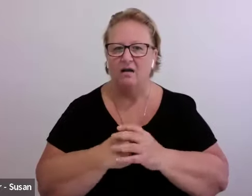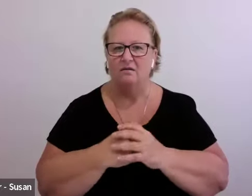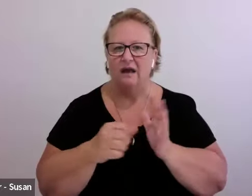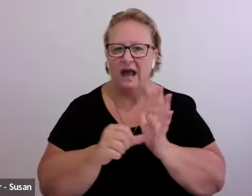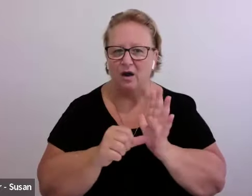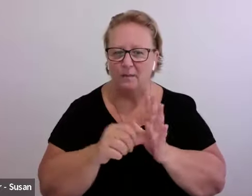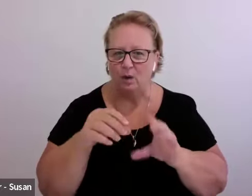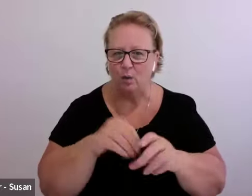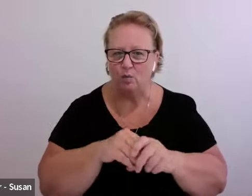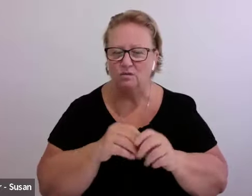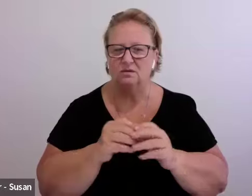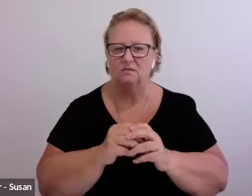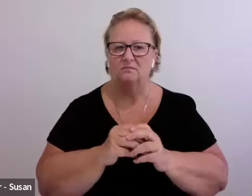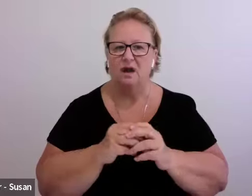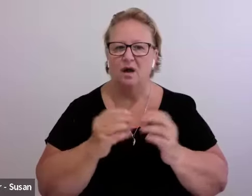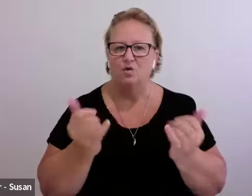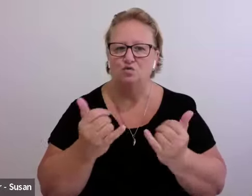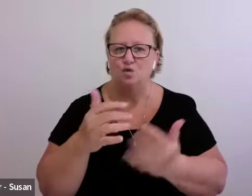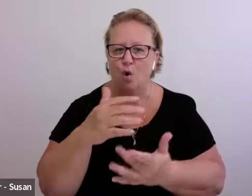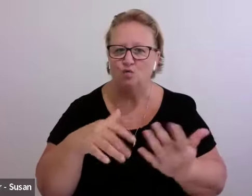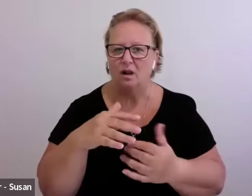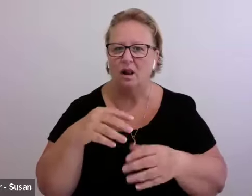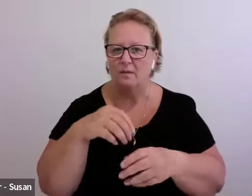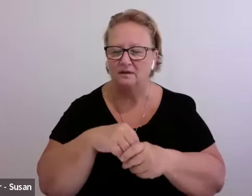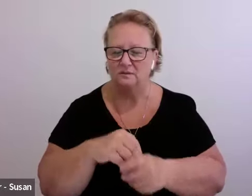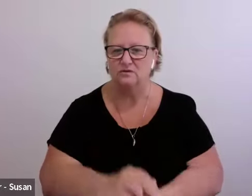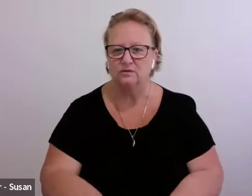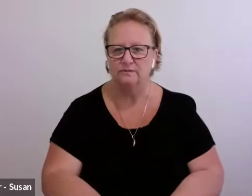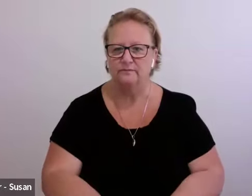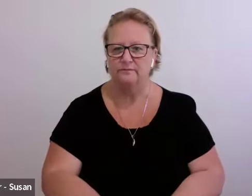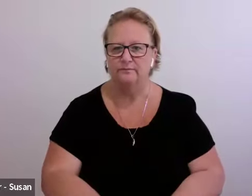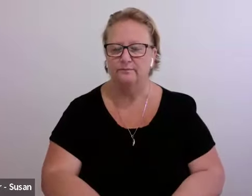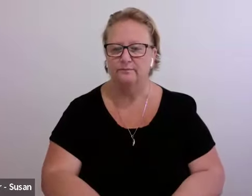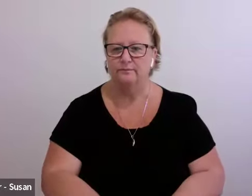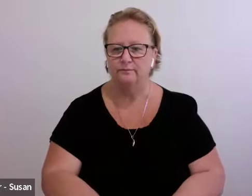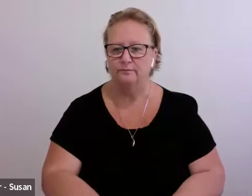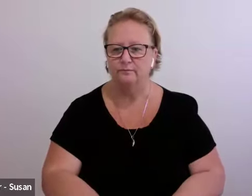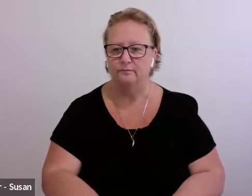and inclusive communities, again digital accessibility, built environment access, AI and accessibility, economic